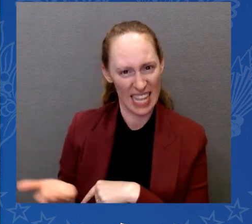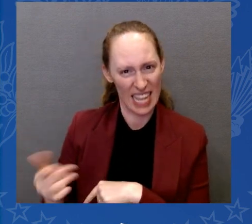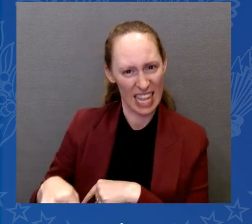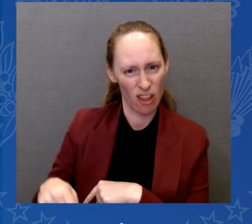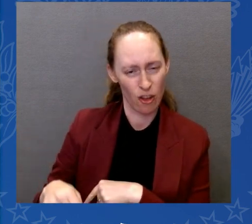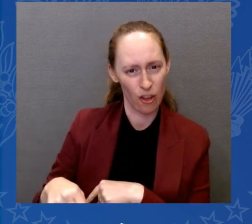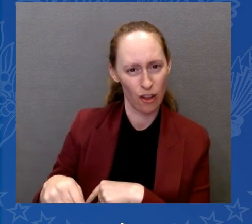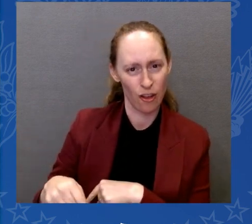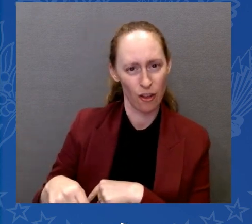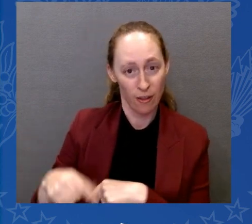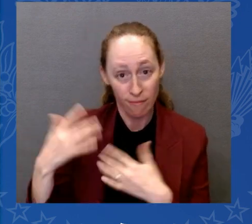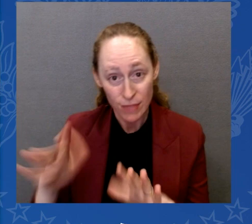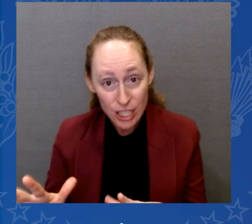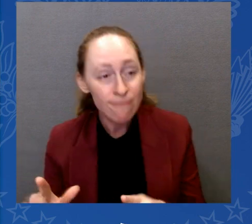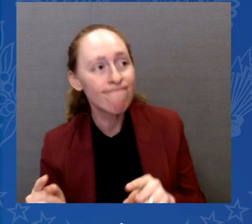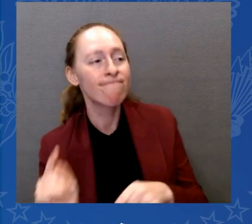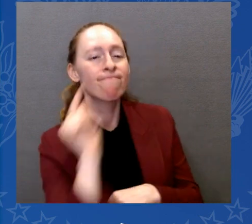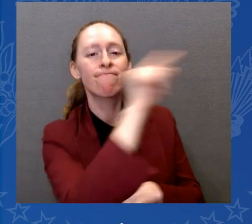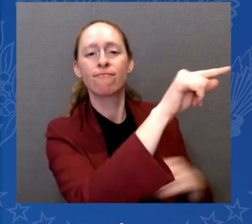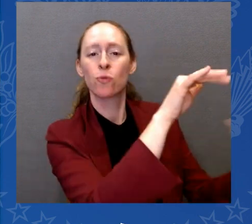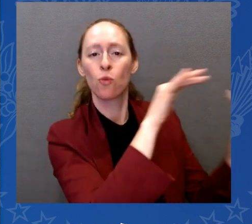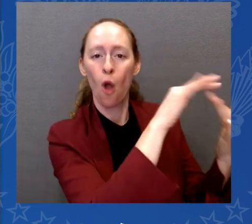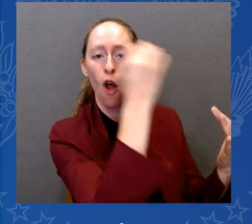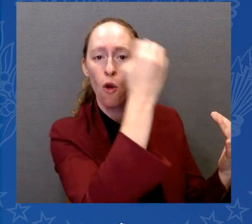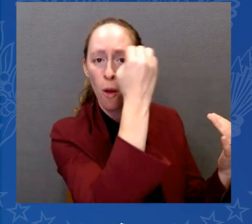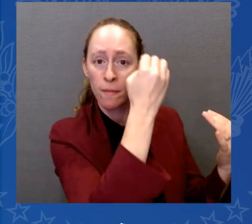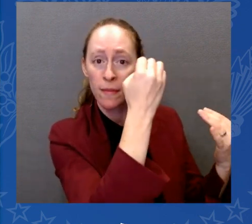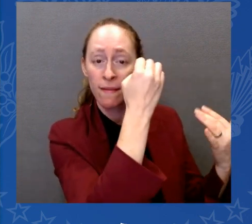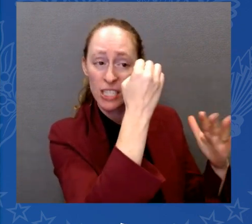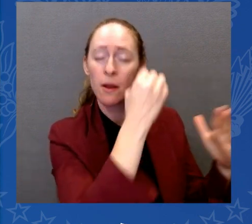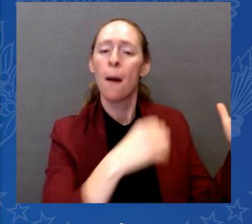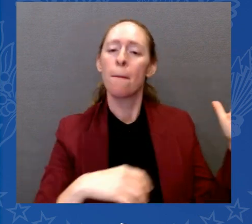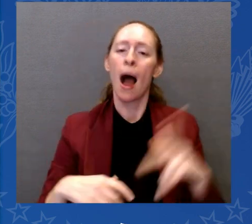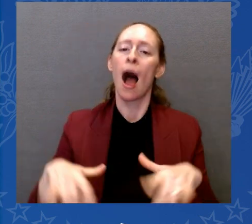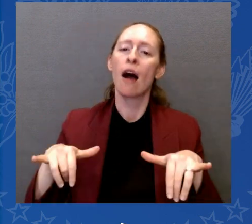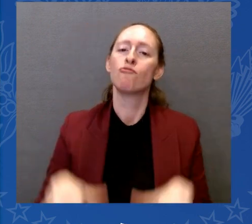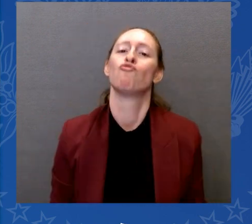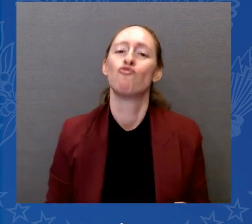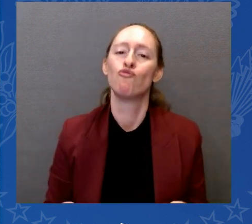Thank you, Francis, for your service to our country and all you've done to get this monument designated.